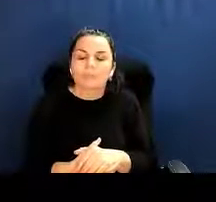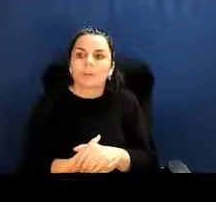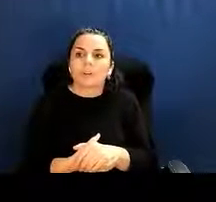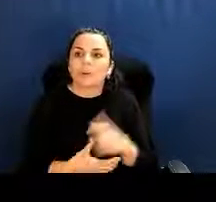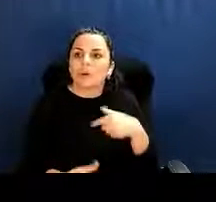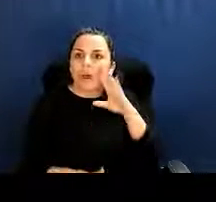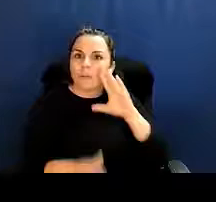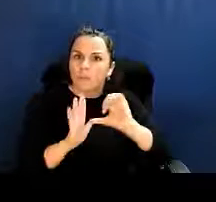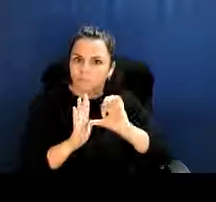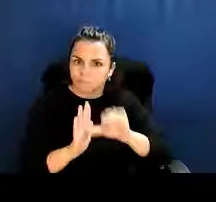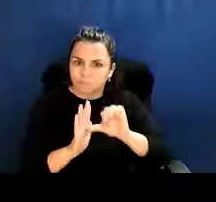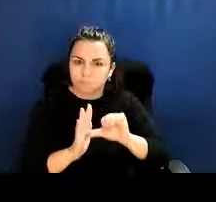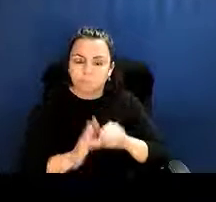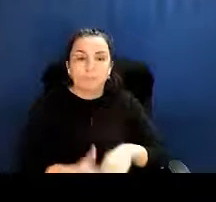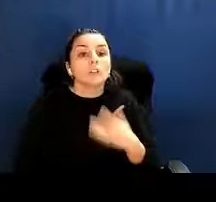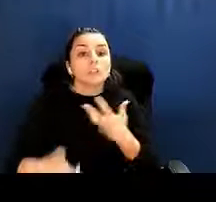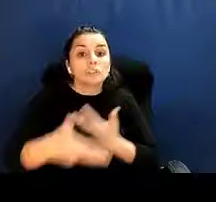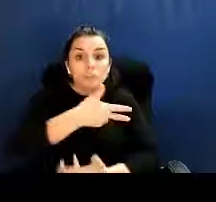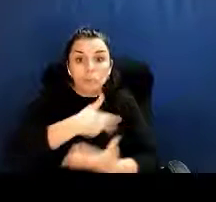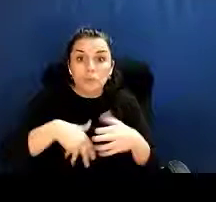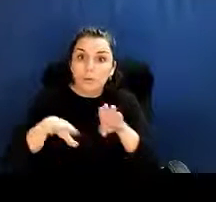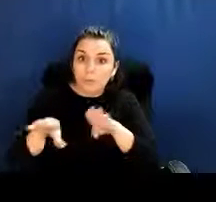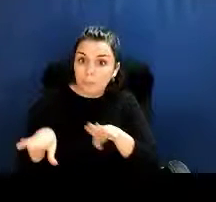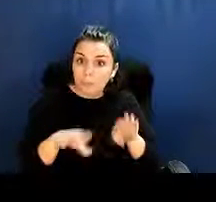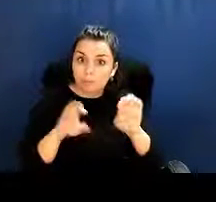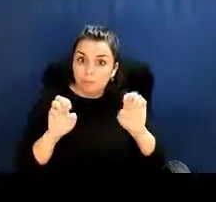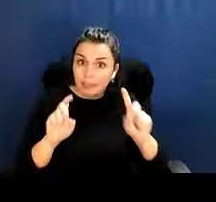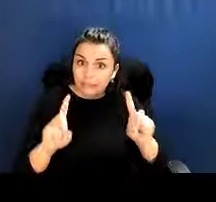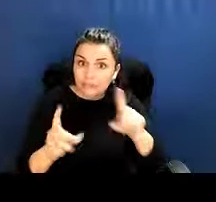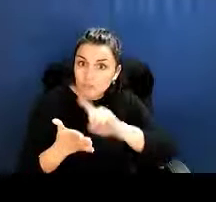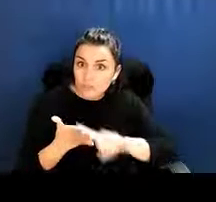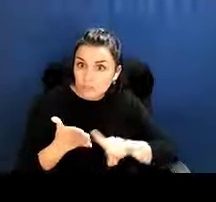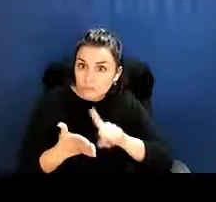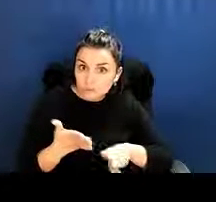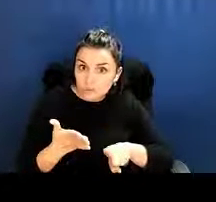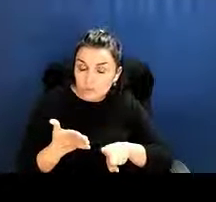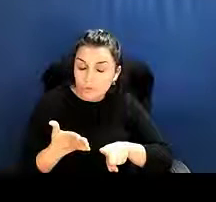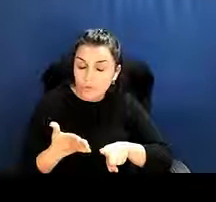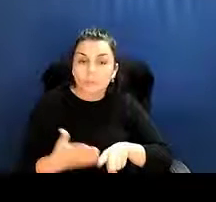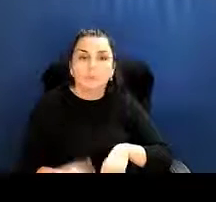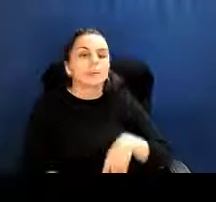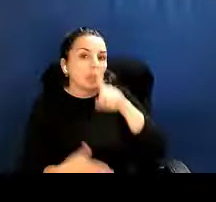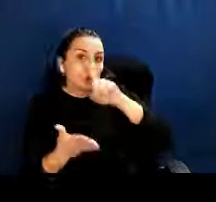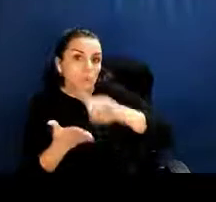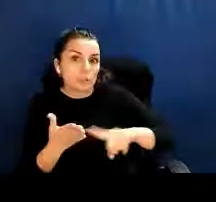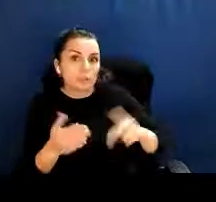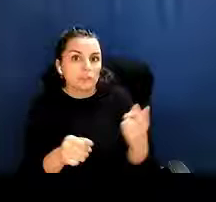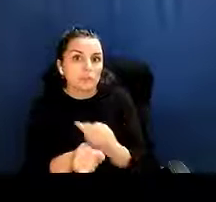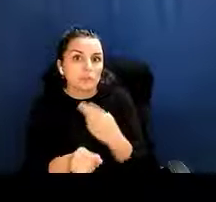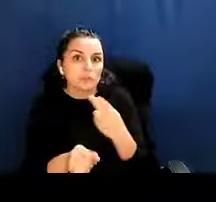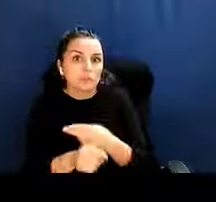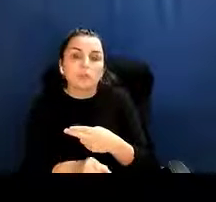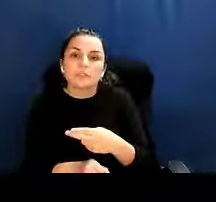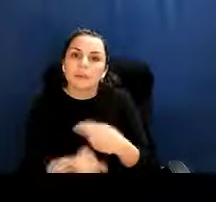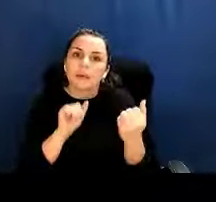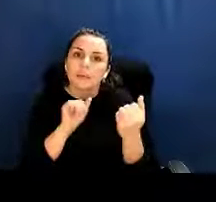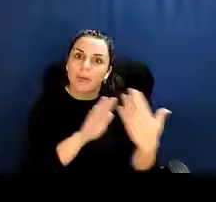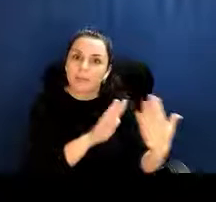that social, behavioral and education research or research that utilizes methods that are commonly employed